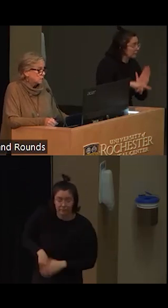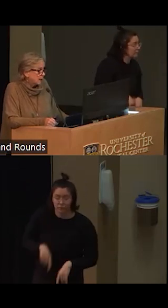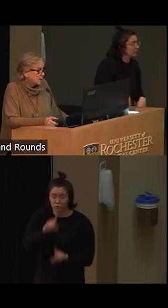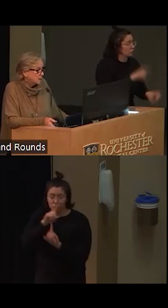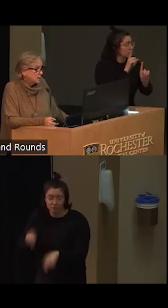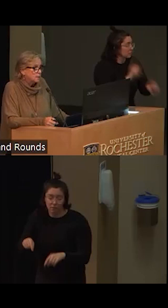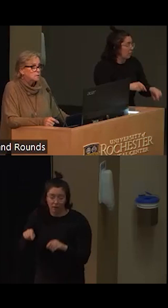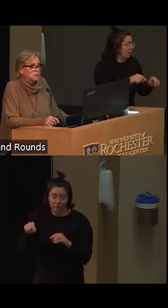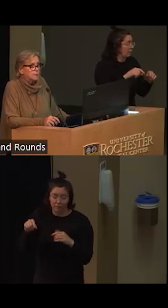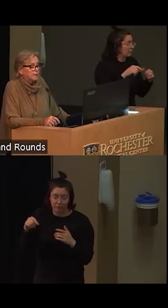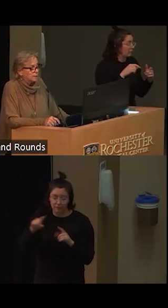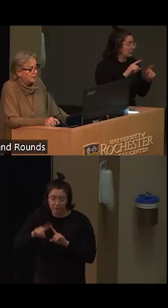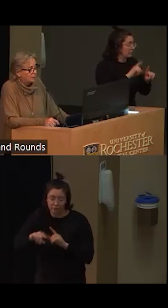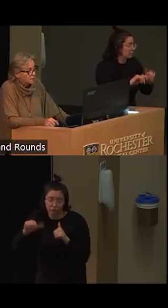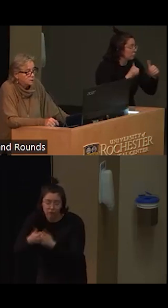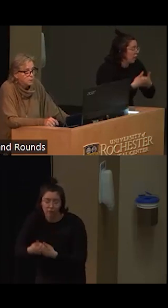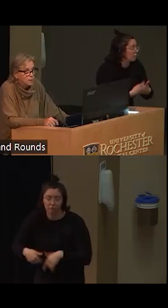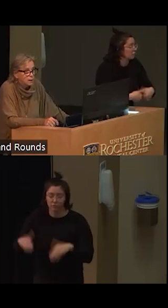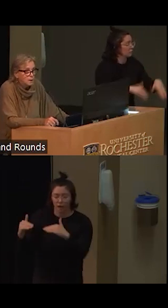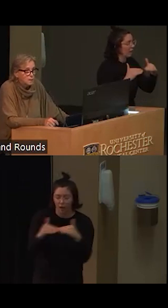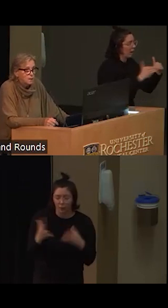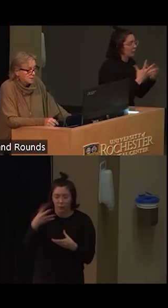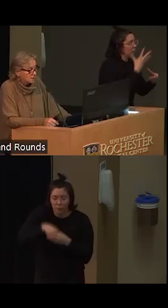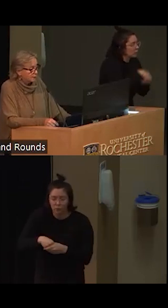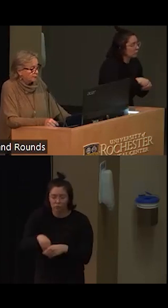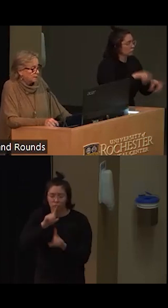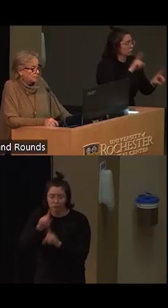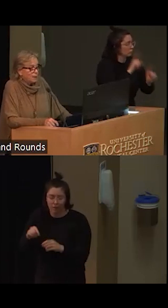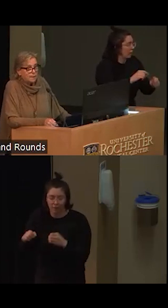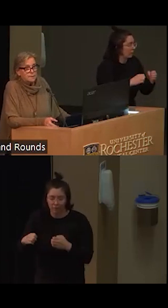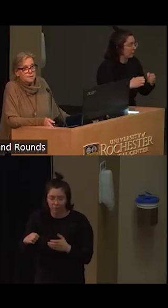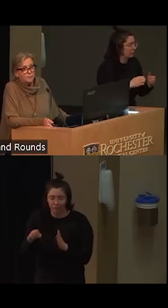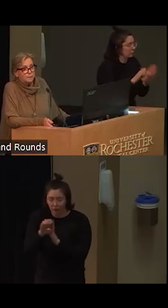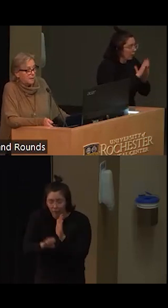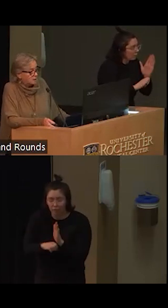ethical challenges interdisciplinary collaboration communication self-reflective practice Conflict